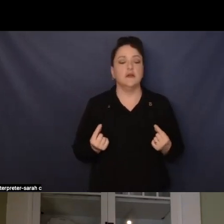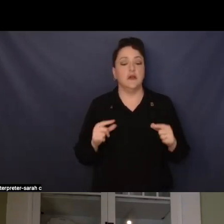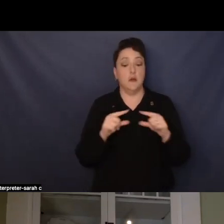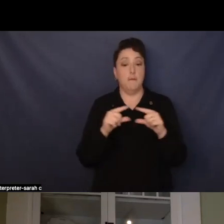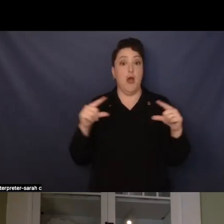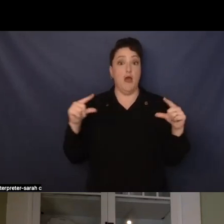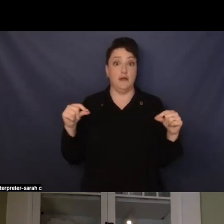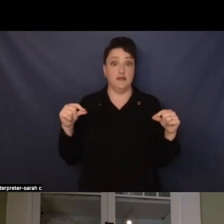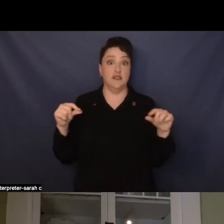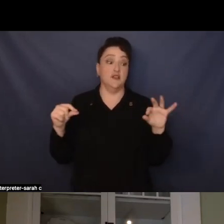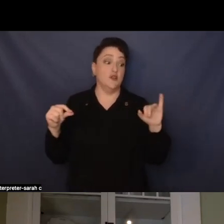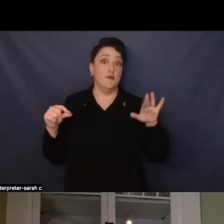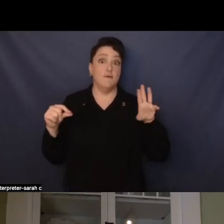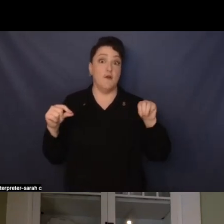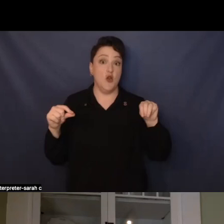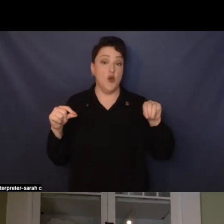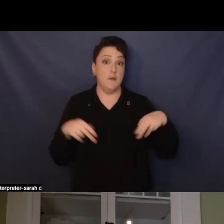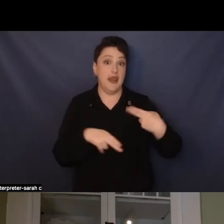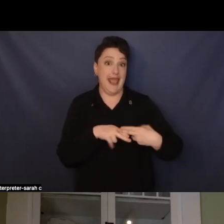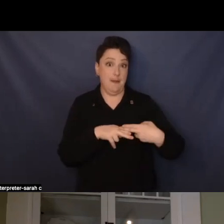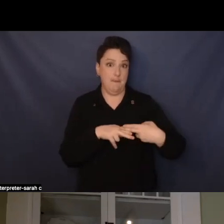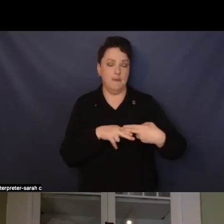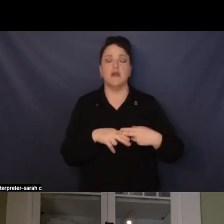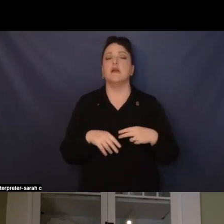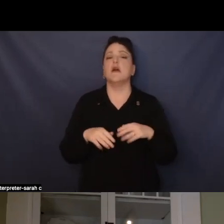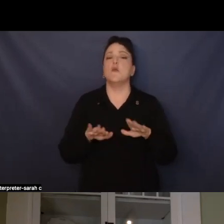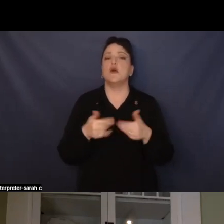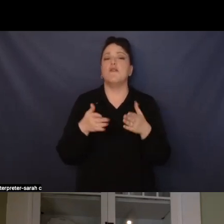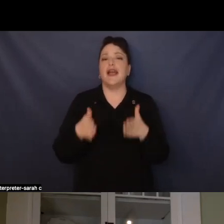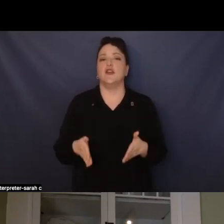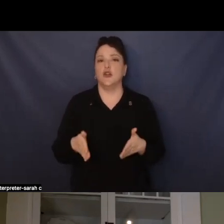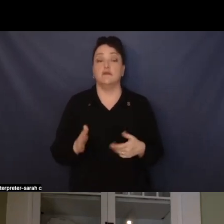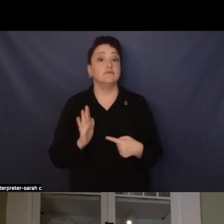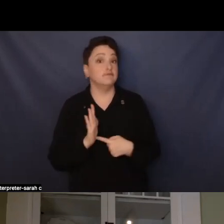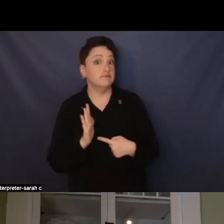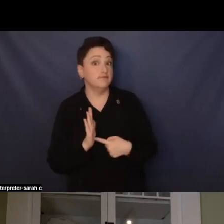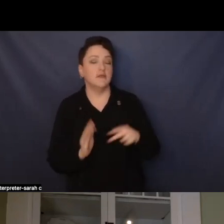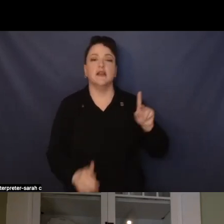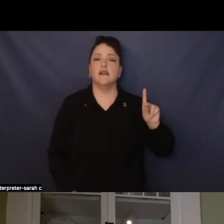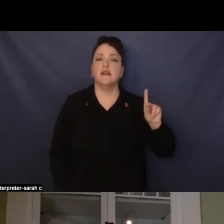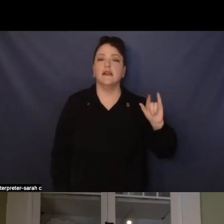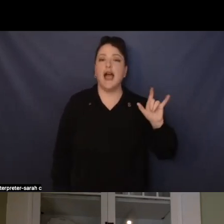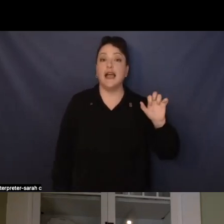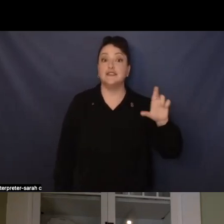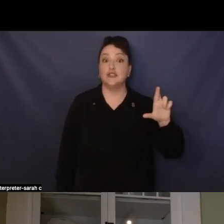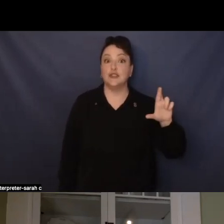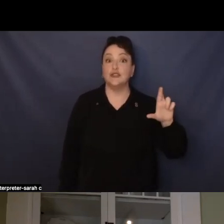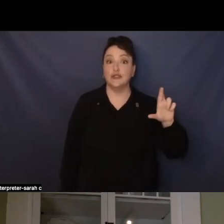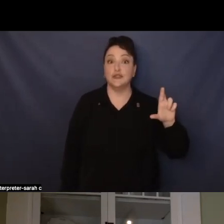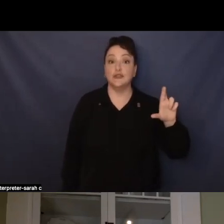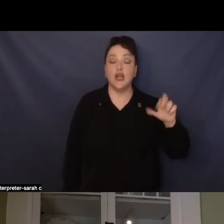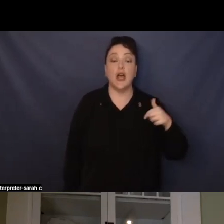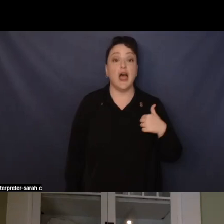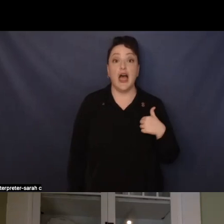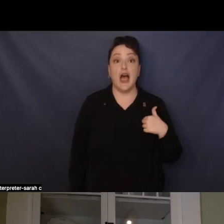the name of the provider. For instance, I did this for Kaiser. And I simply put in the only field I